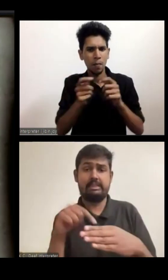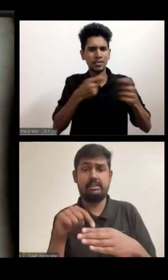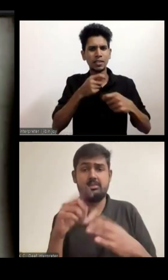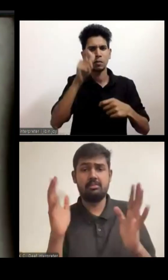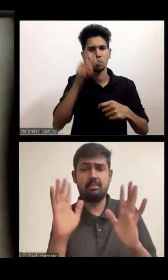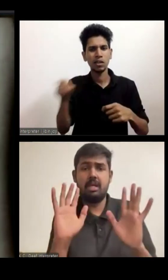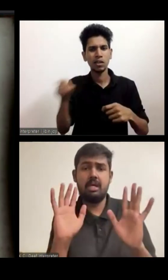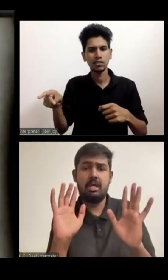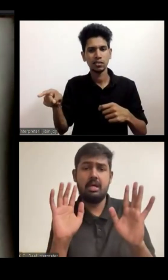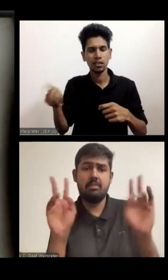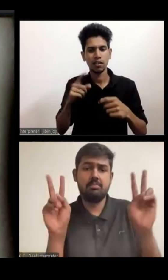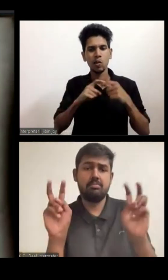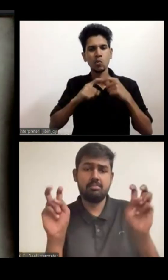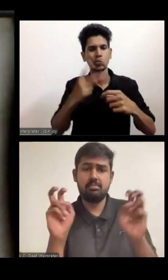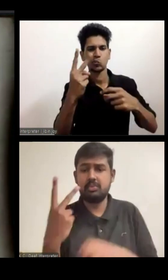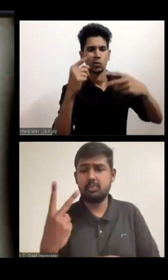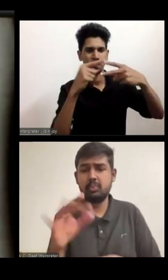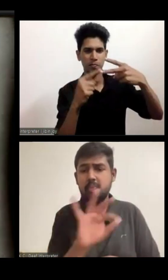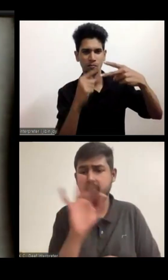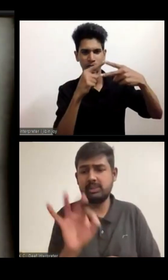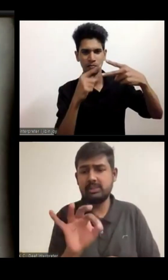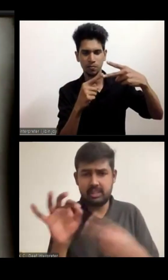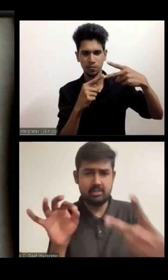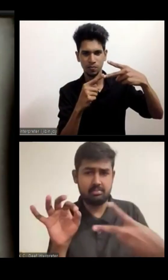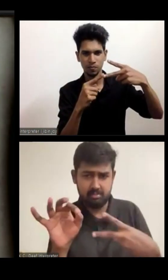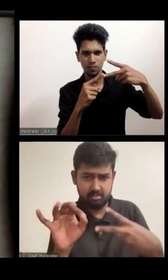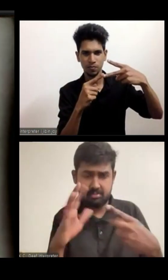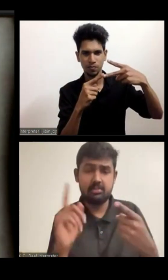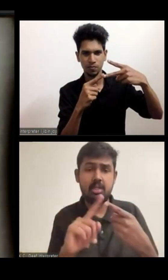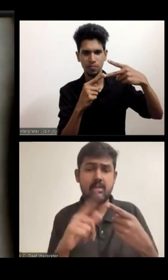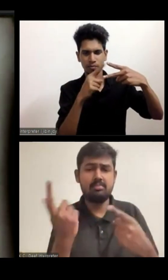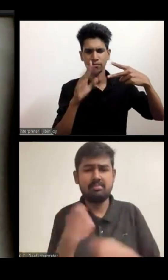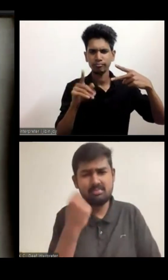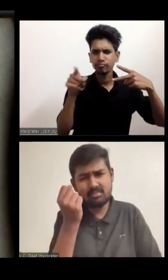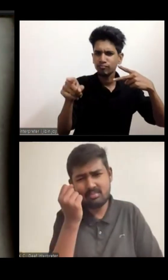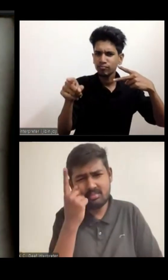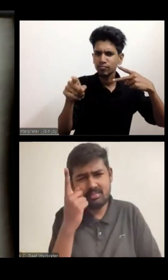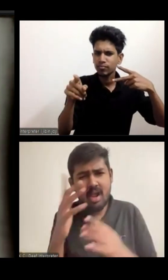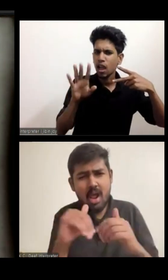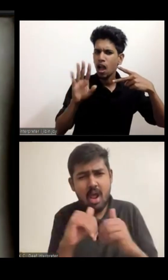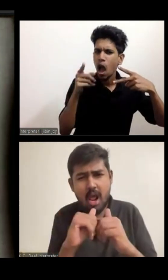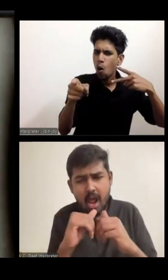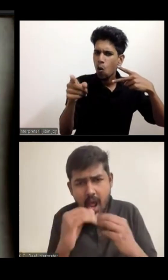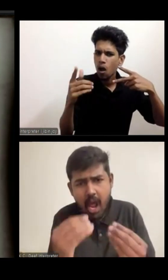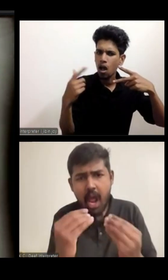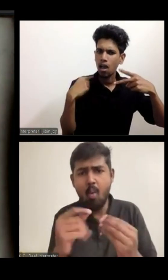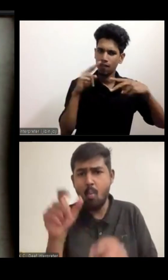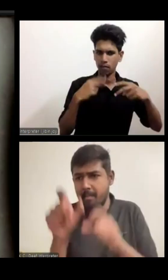Can you help me understand how many new users I can expect? If I make my app accessible? Or...